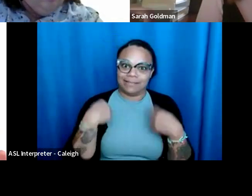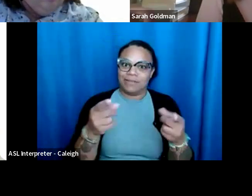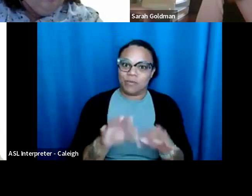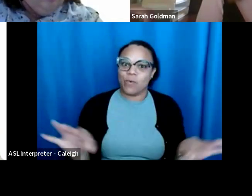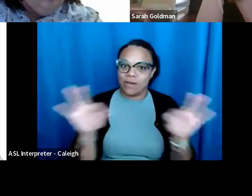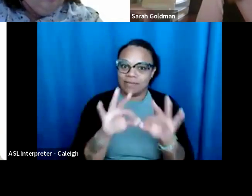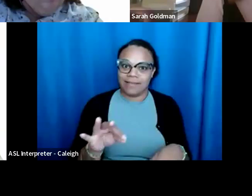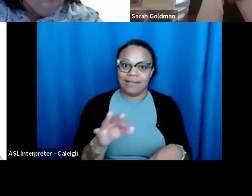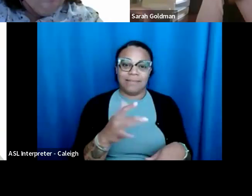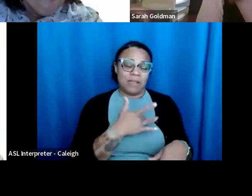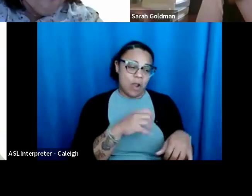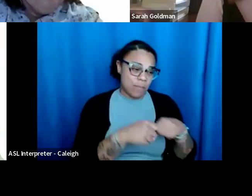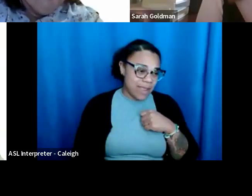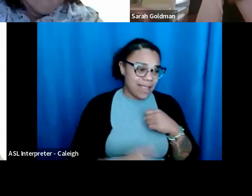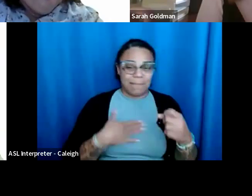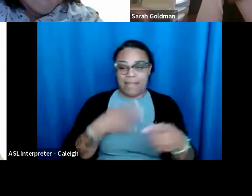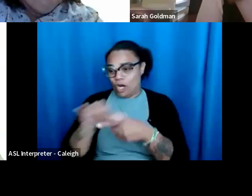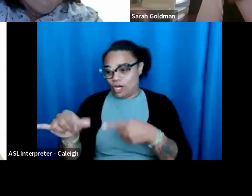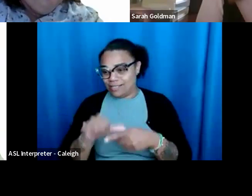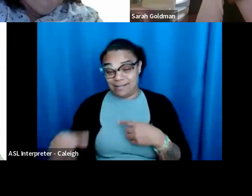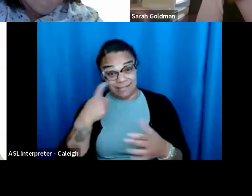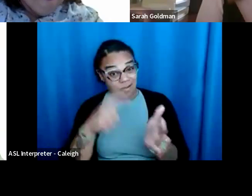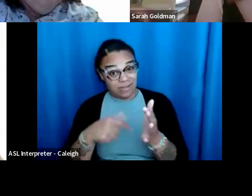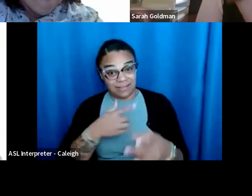Notice I always say cursing, because cursing is a big part of my life.